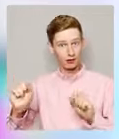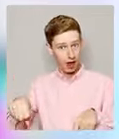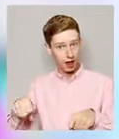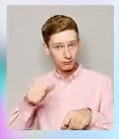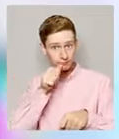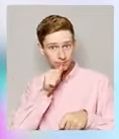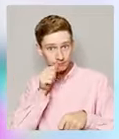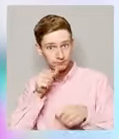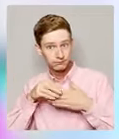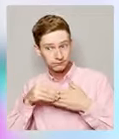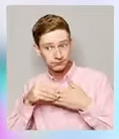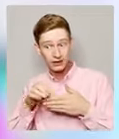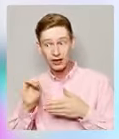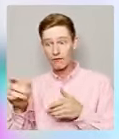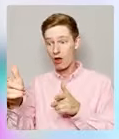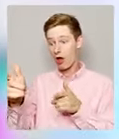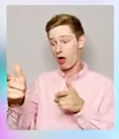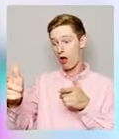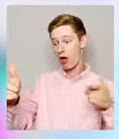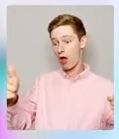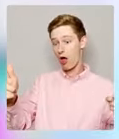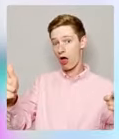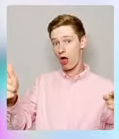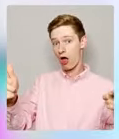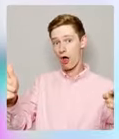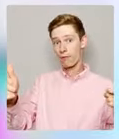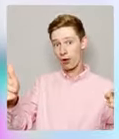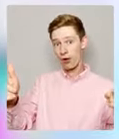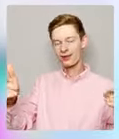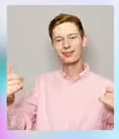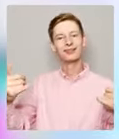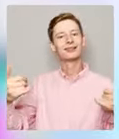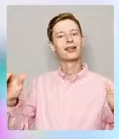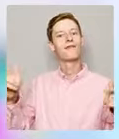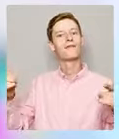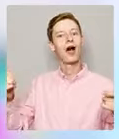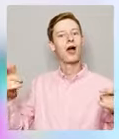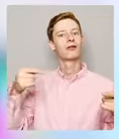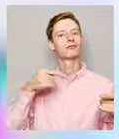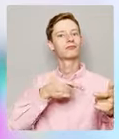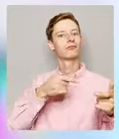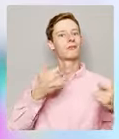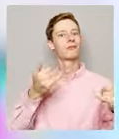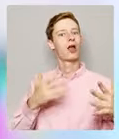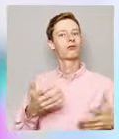If the trailing hand is out of alignment and the trigger is pulled, the gun can still be fired